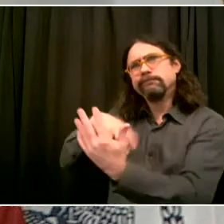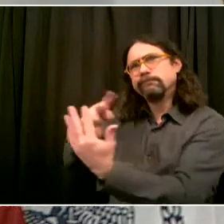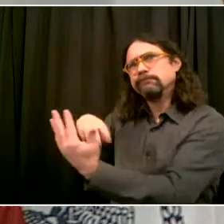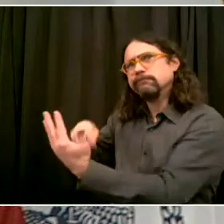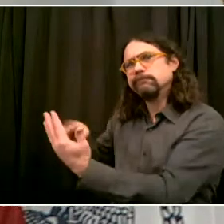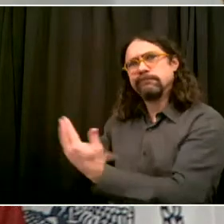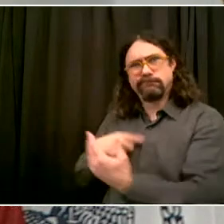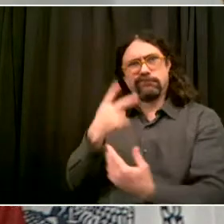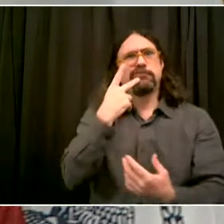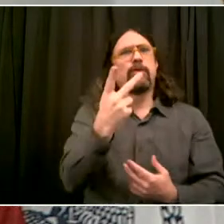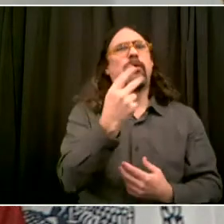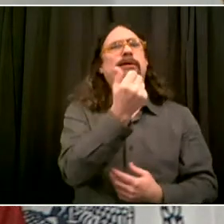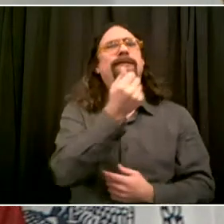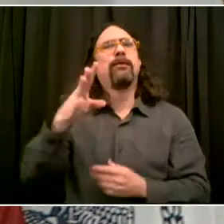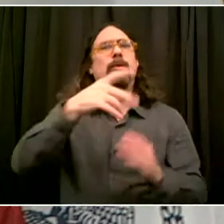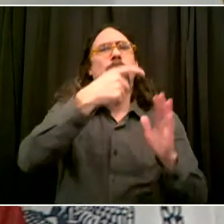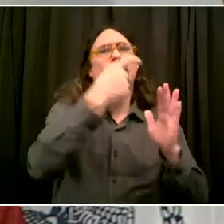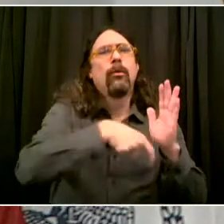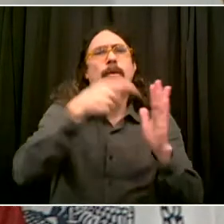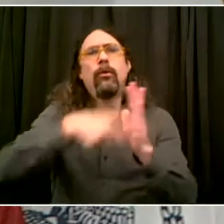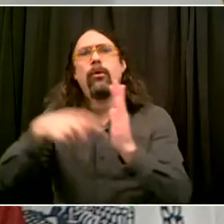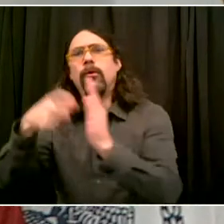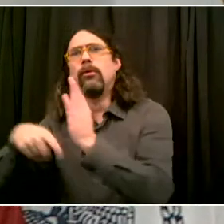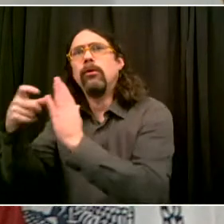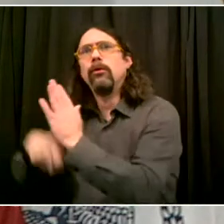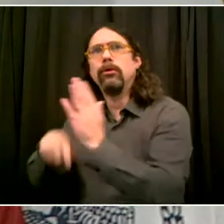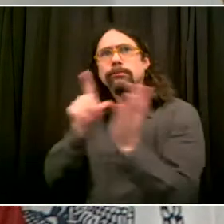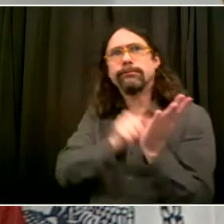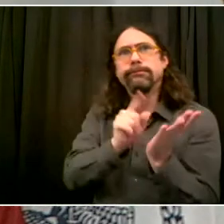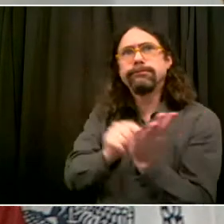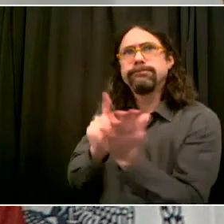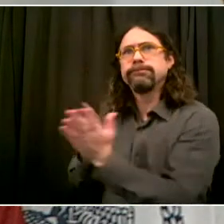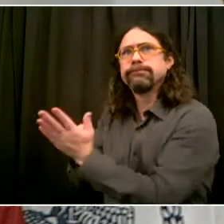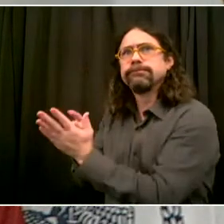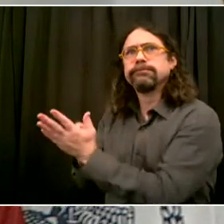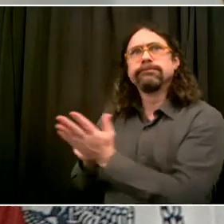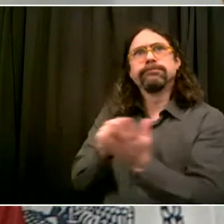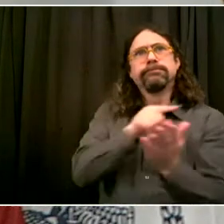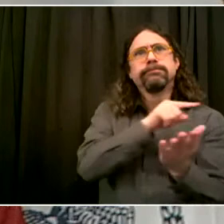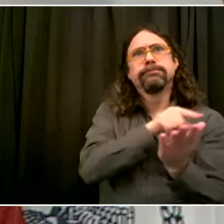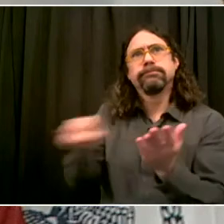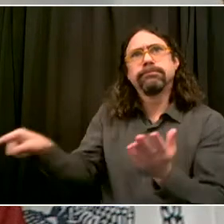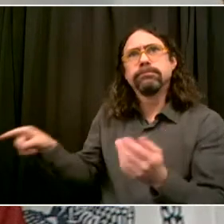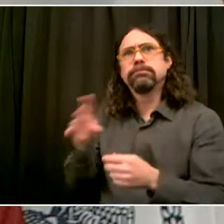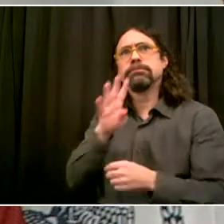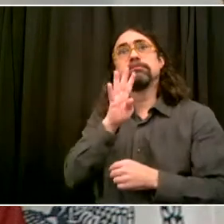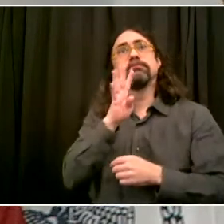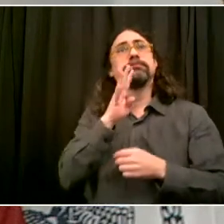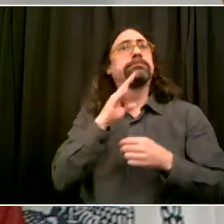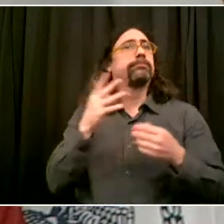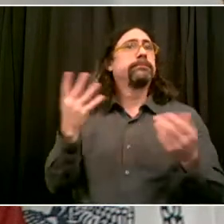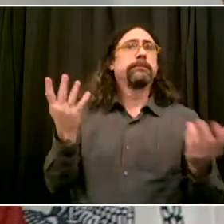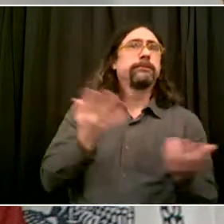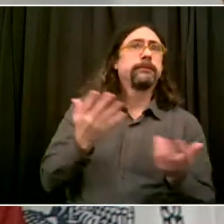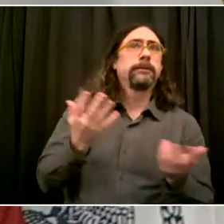COUPLE REPORTS TODAY ABOUT